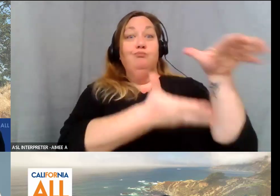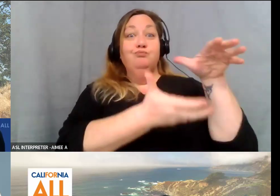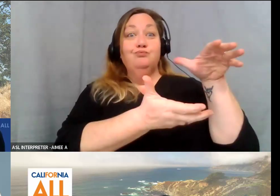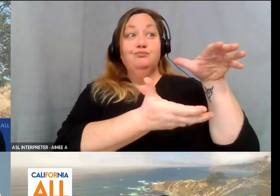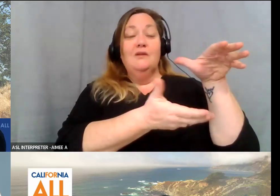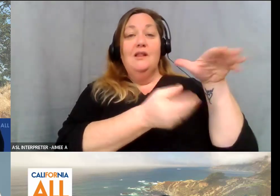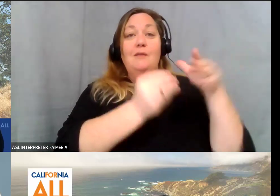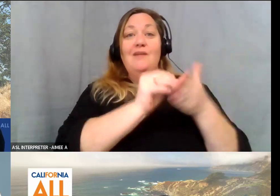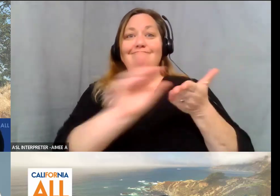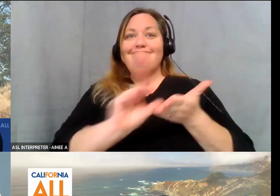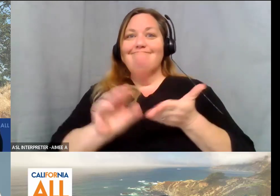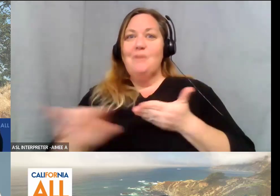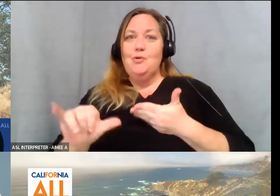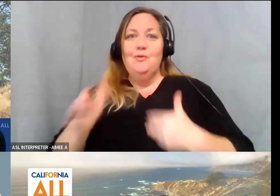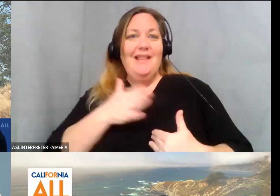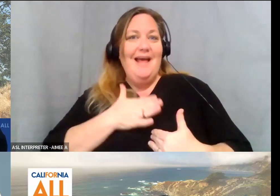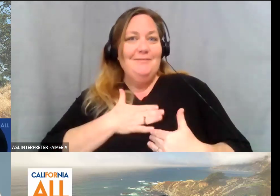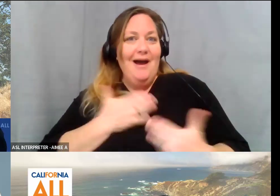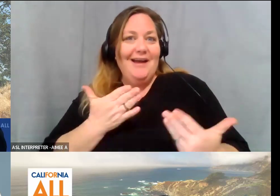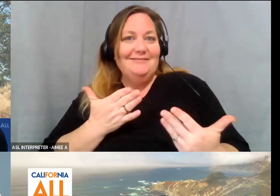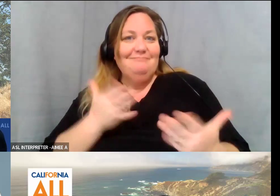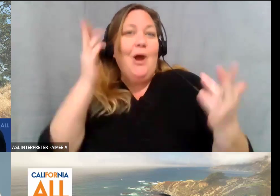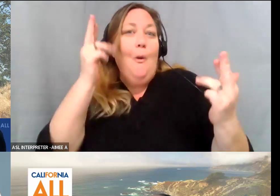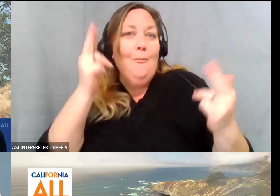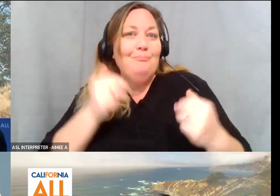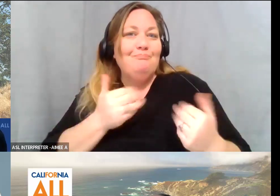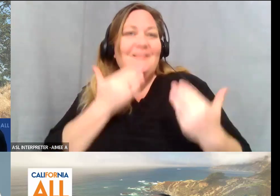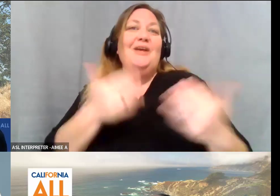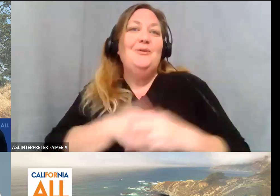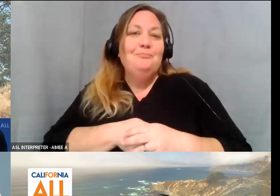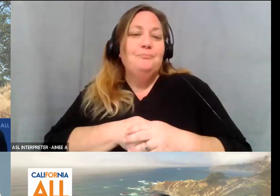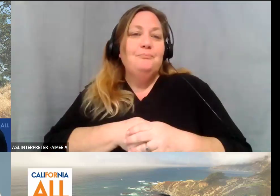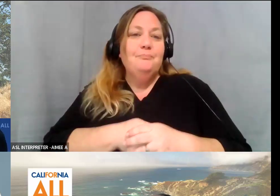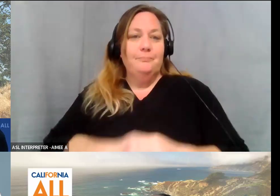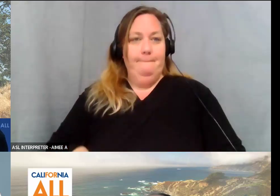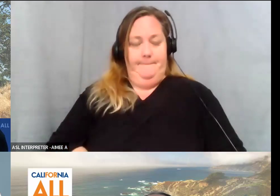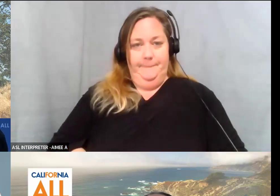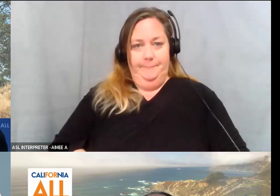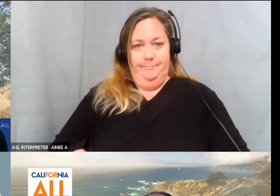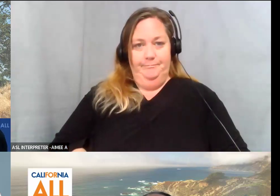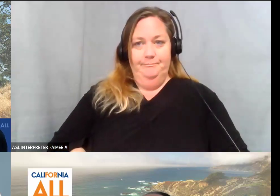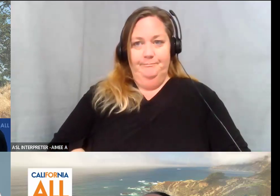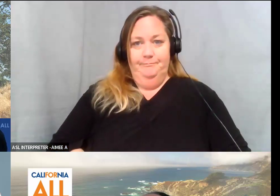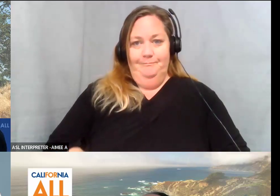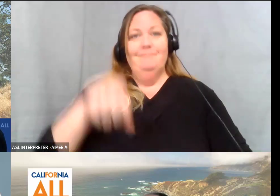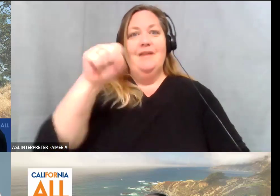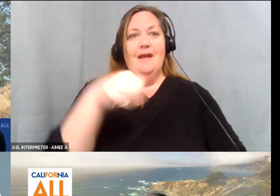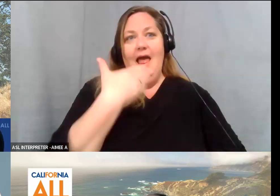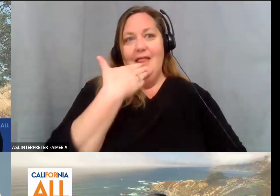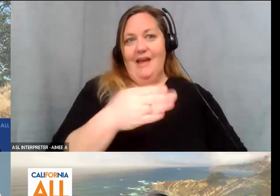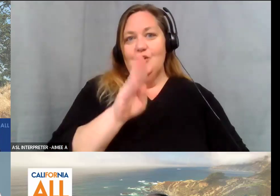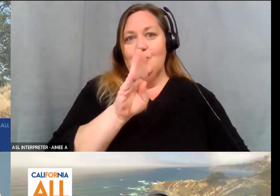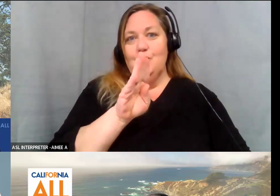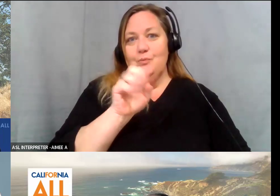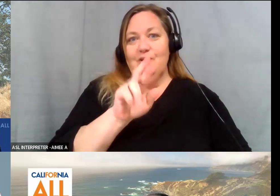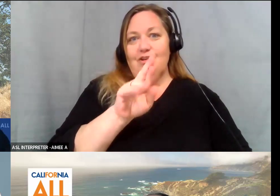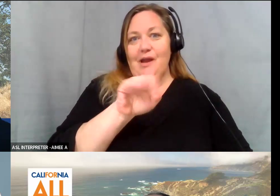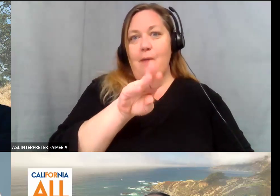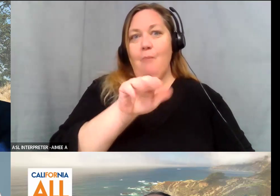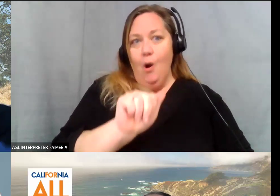well. So that's my that's my hope. Thank you. Yeah. And thank you, Mr. Ibarra and you know,